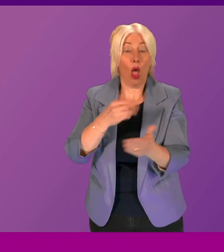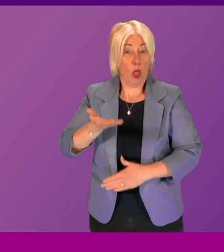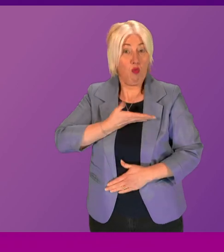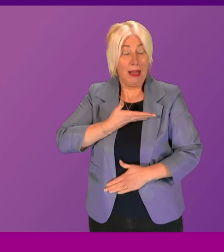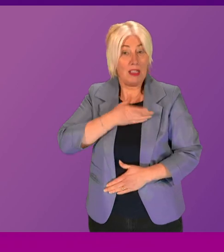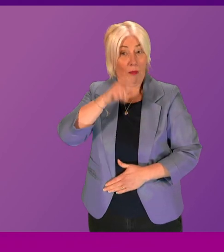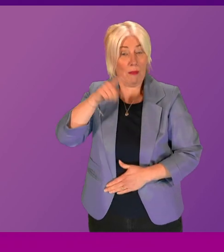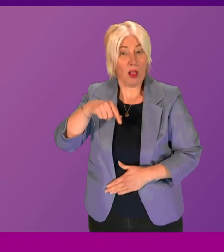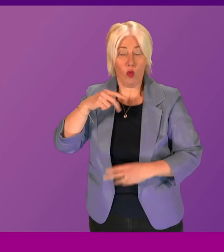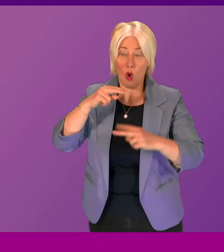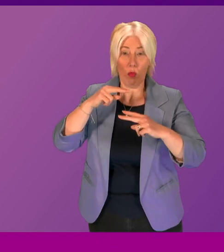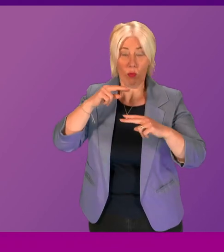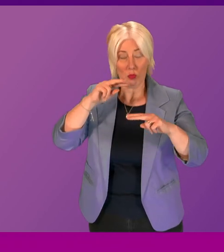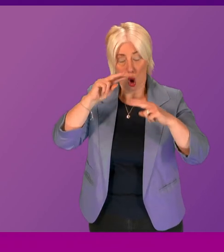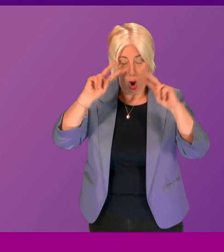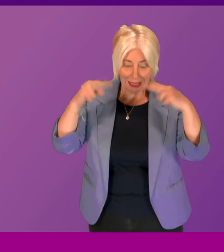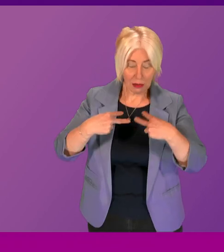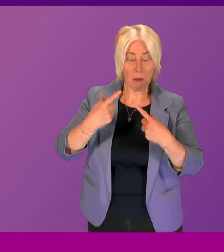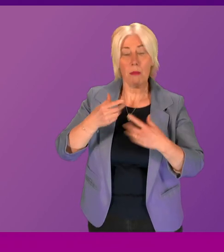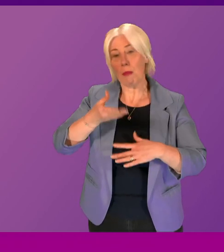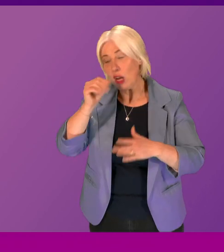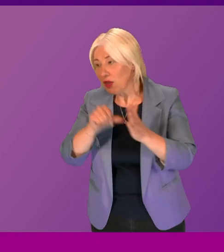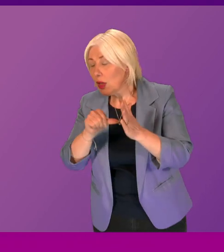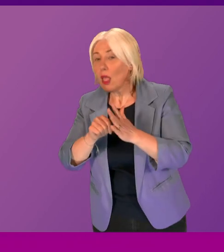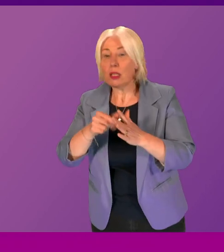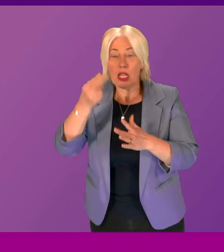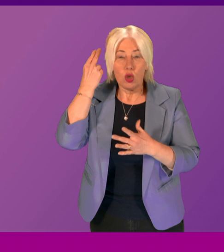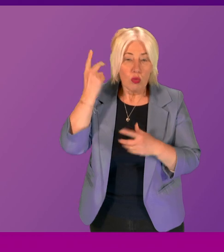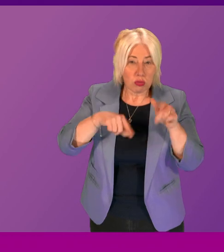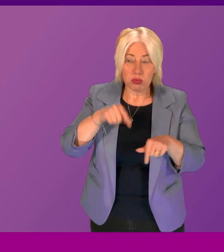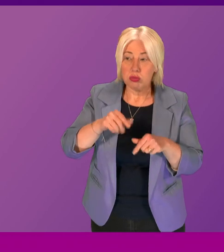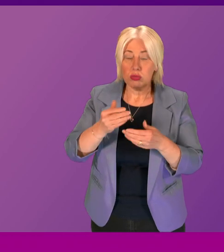people and people with learning disabilities, are respected, protected and—crucially—championed.